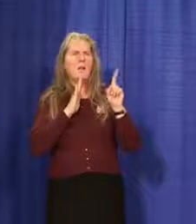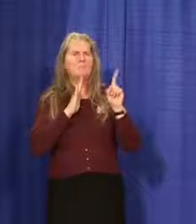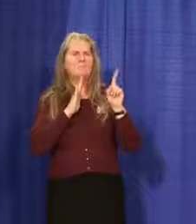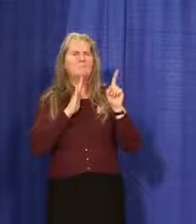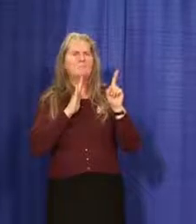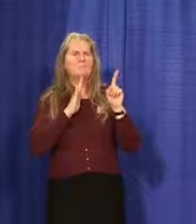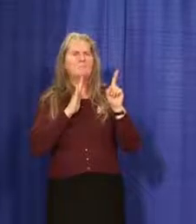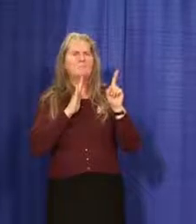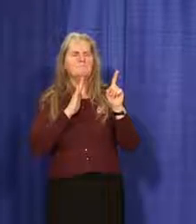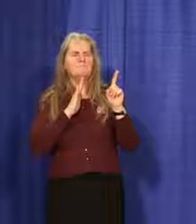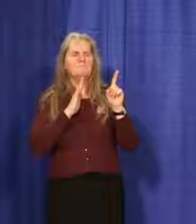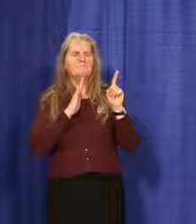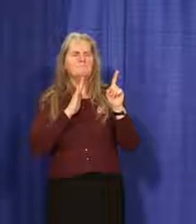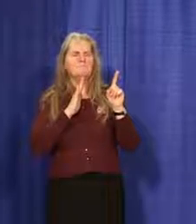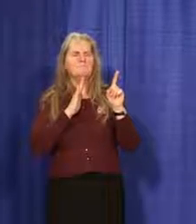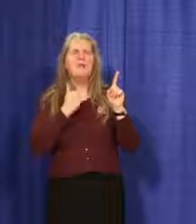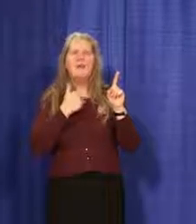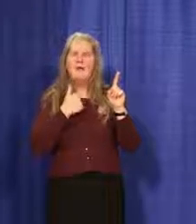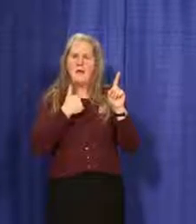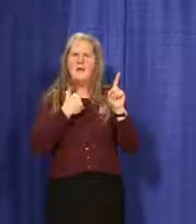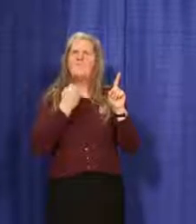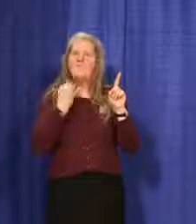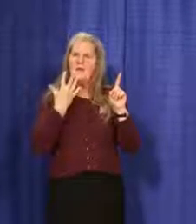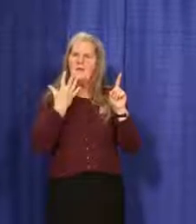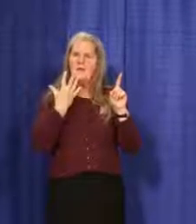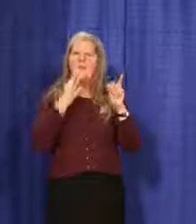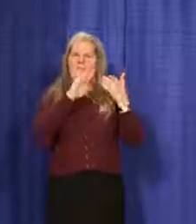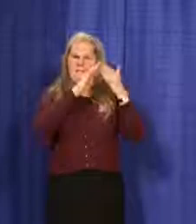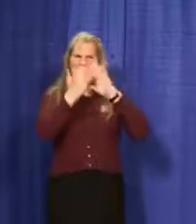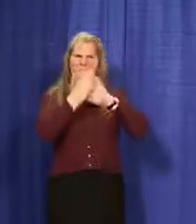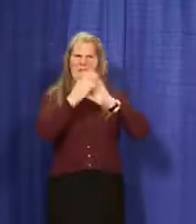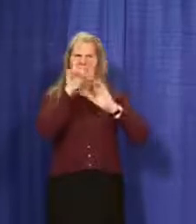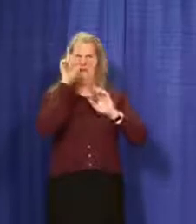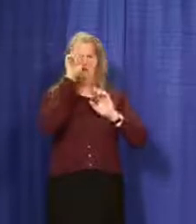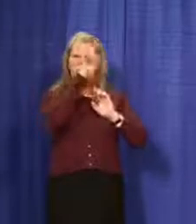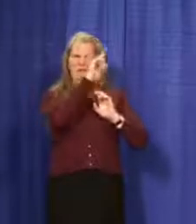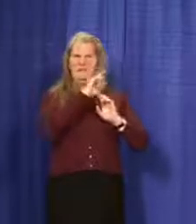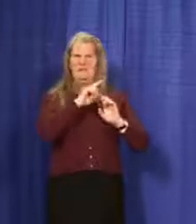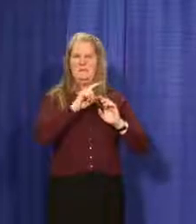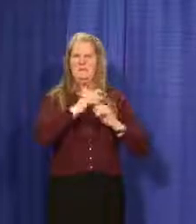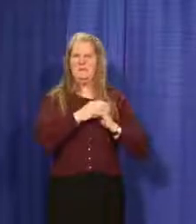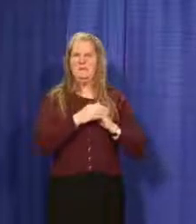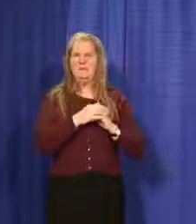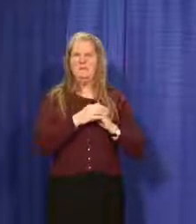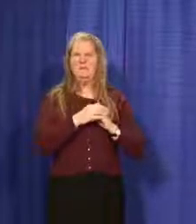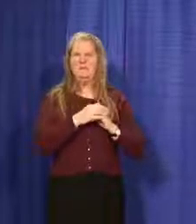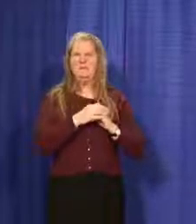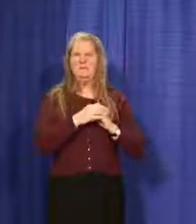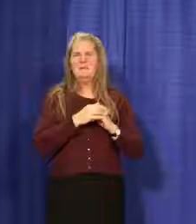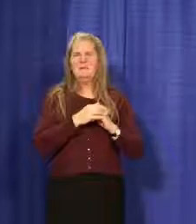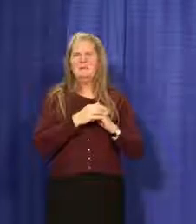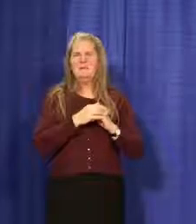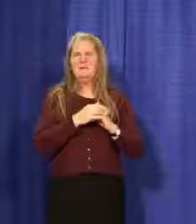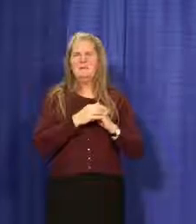factors, they have some large urban populations.